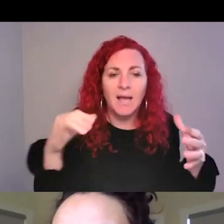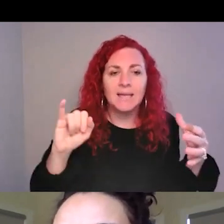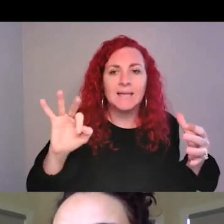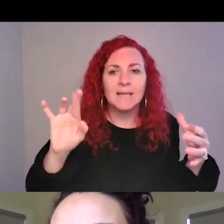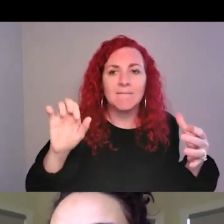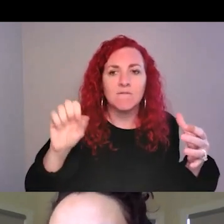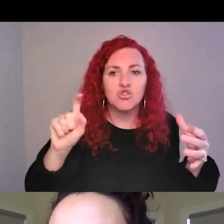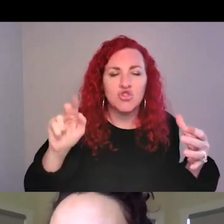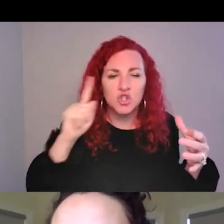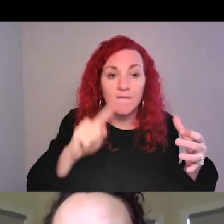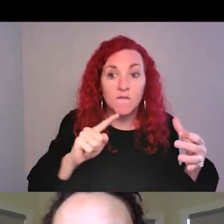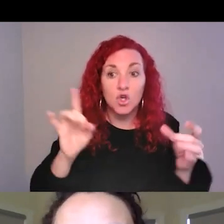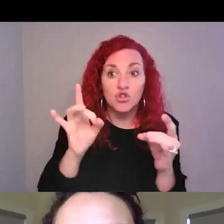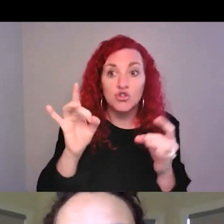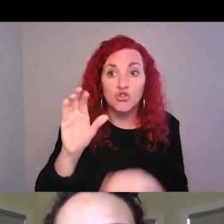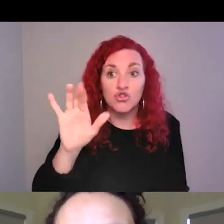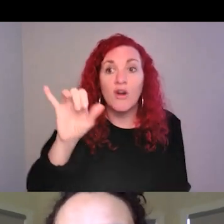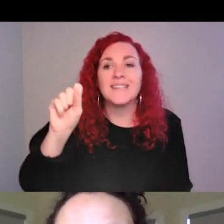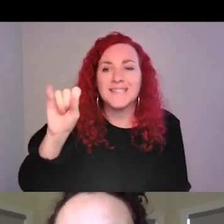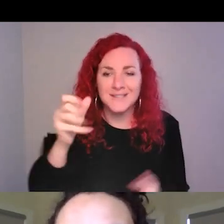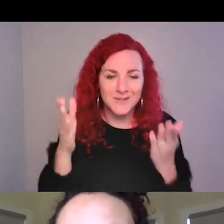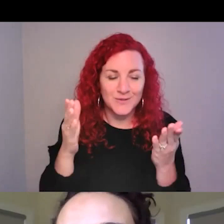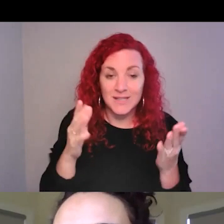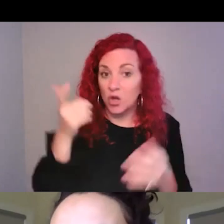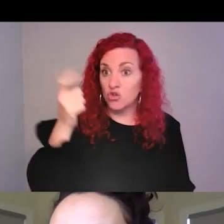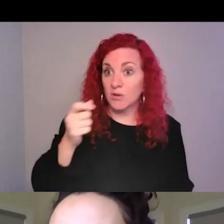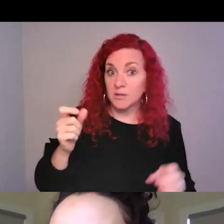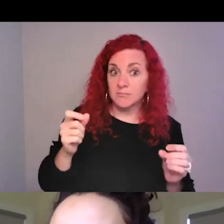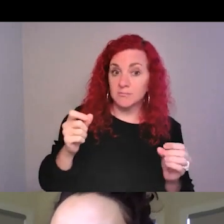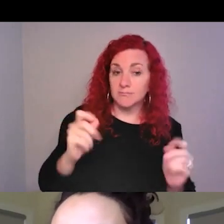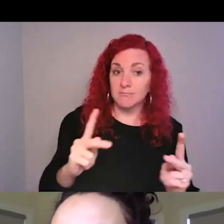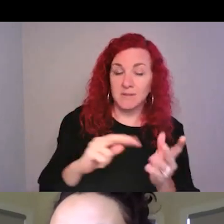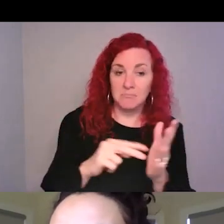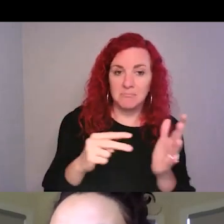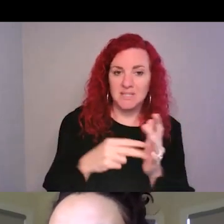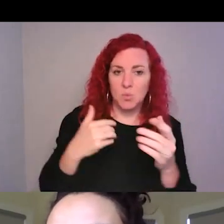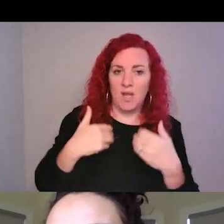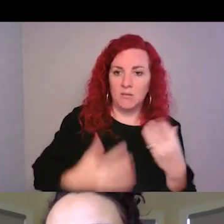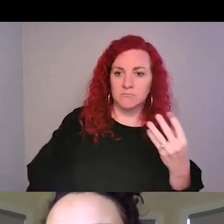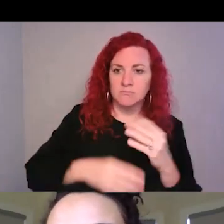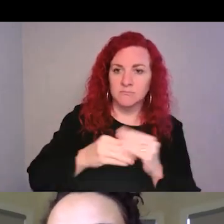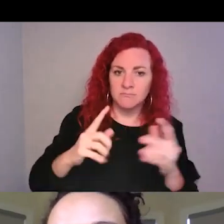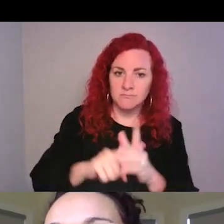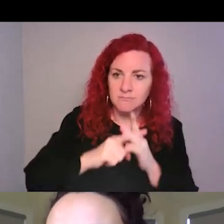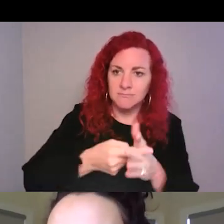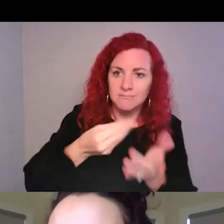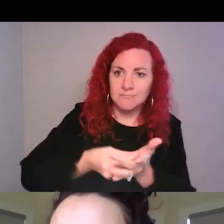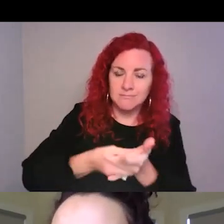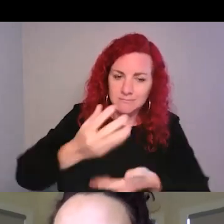THIS GRANT OPPORTUNITY PROVIDED US THE CATALYST FUNDING AND PARTNERSHIP OPPORTUNITIES